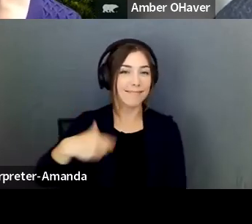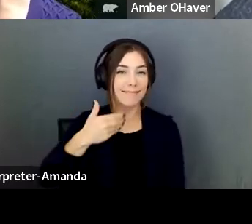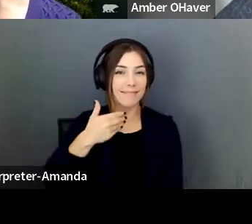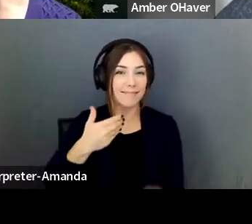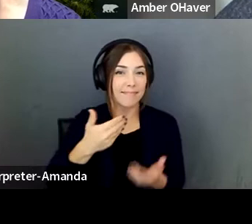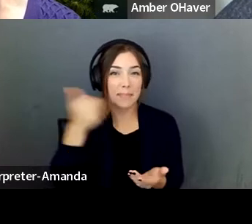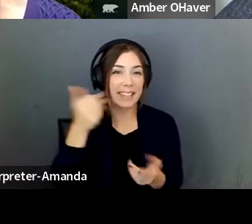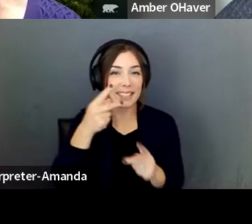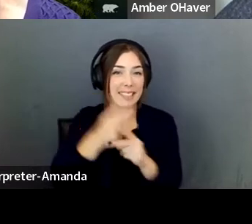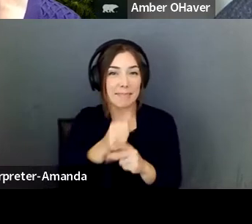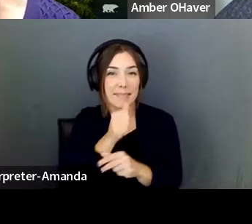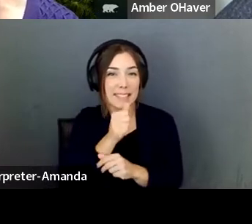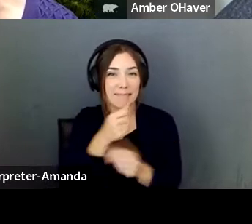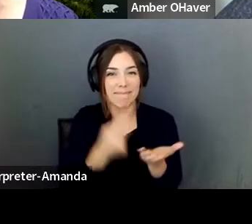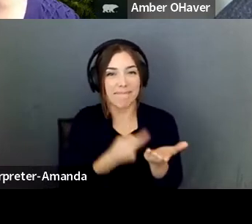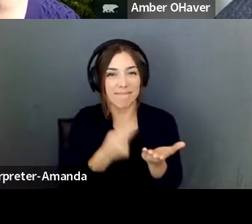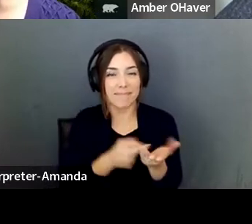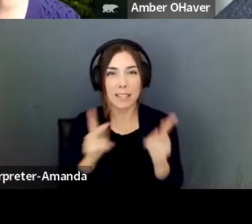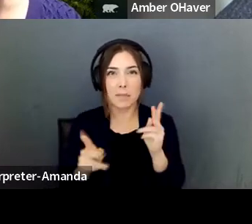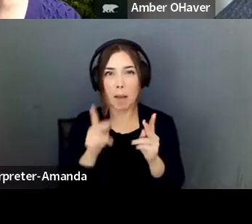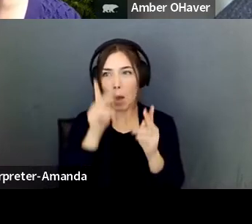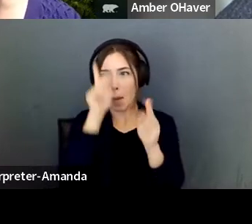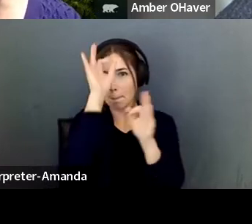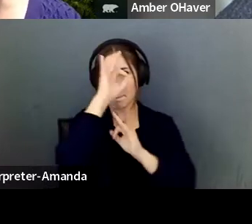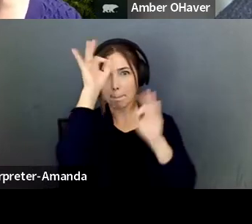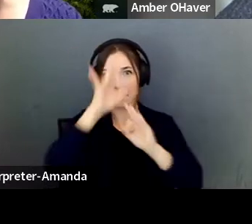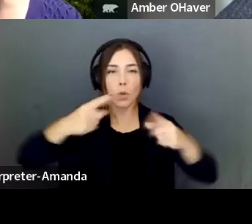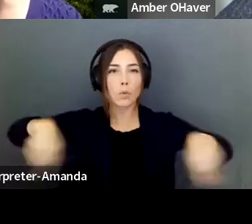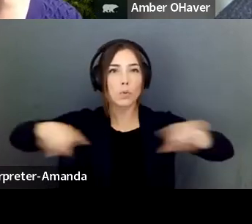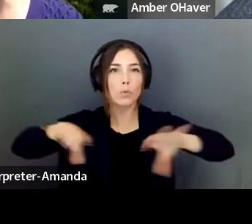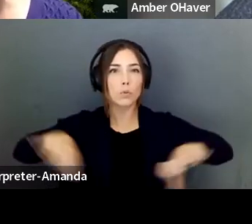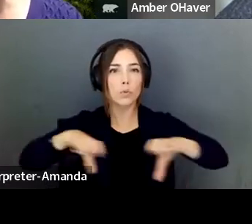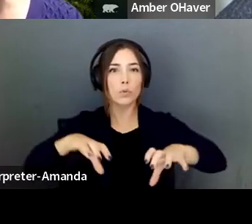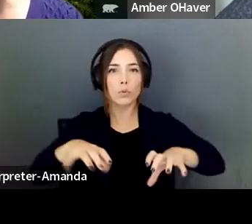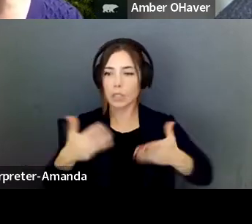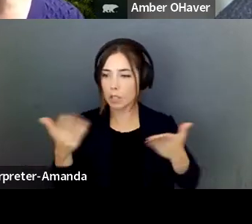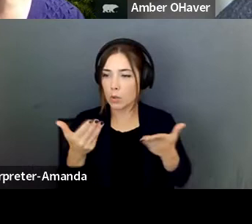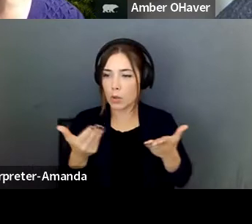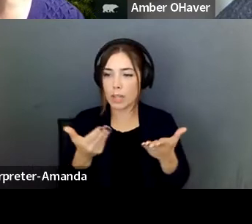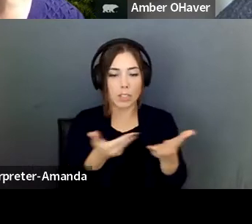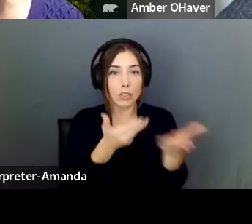Oftentimes people this know what we do or you know, what services and supports it that we can connect individuals to.